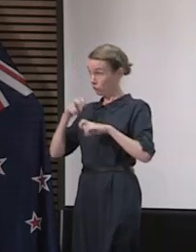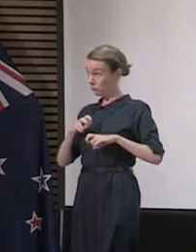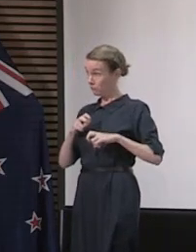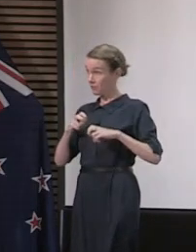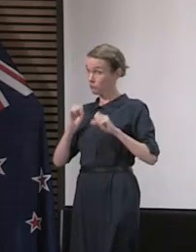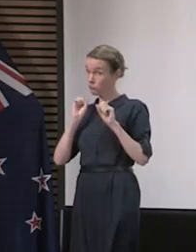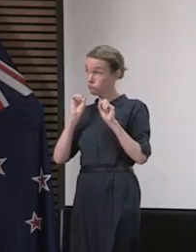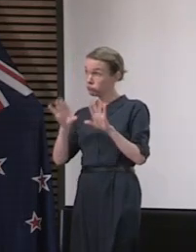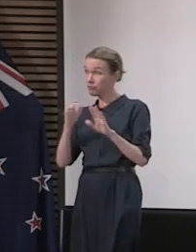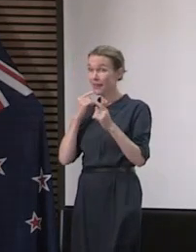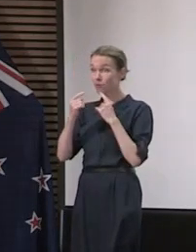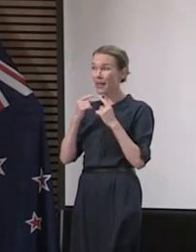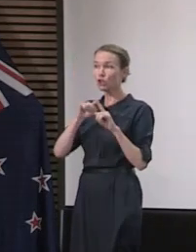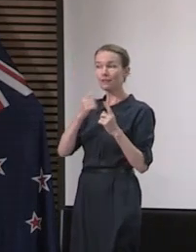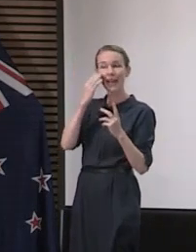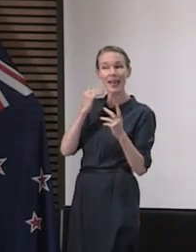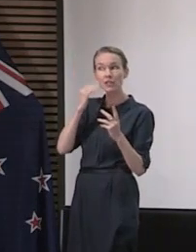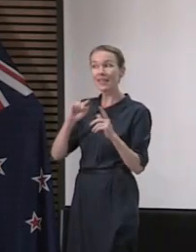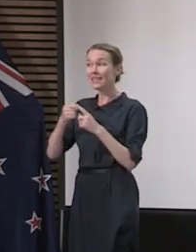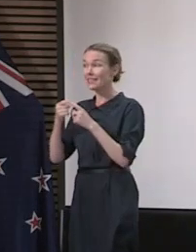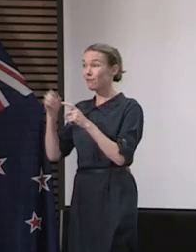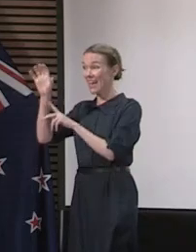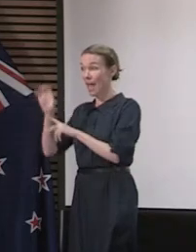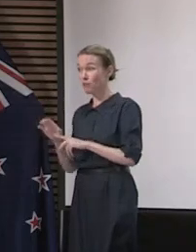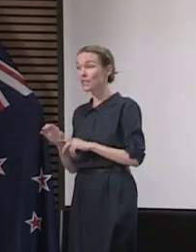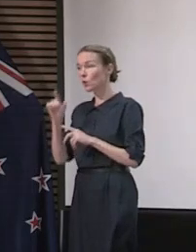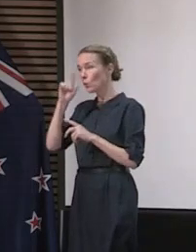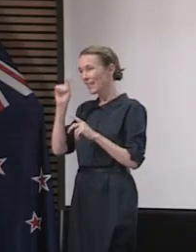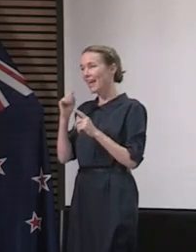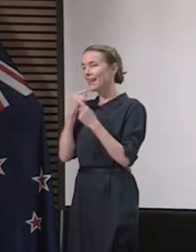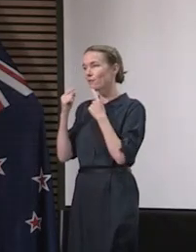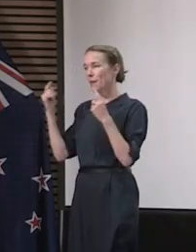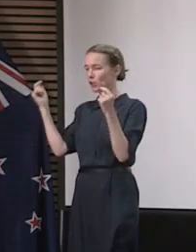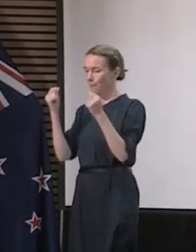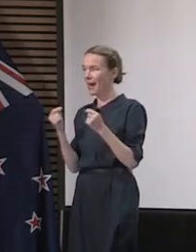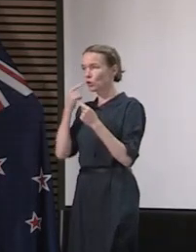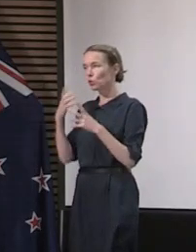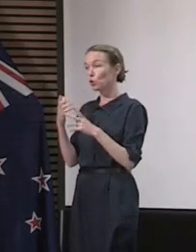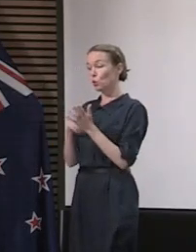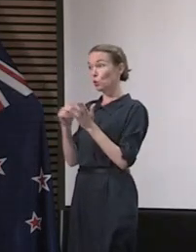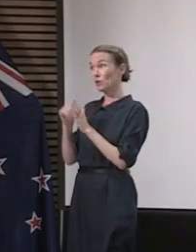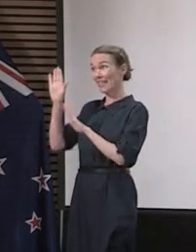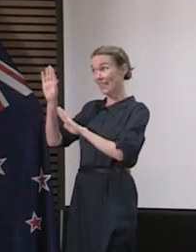in the last few days by ethnicity and by region. We can go further and do the